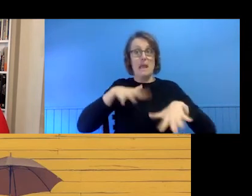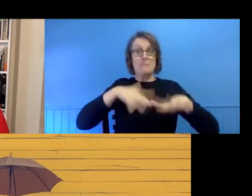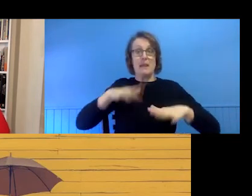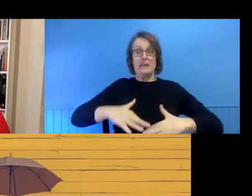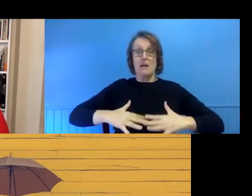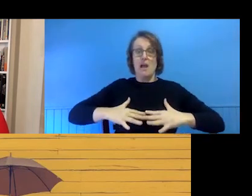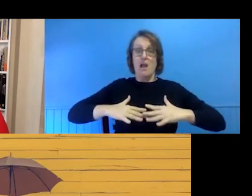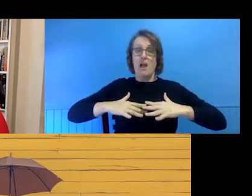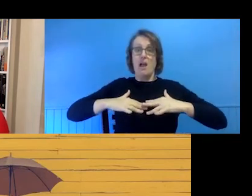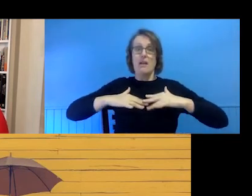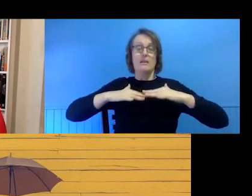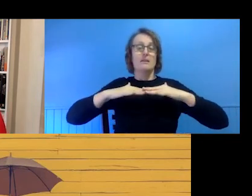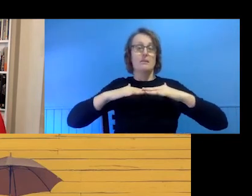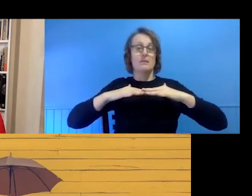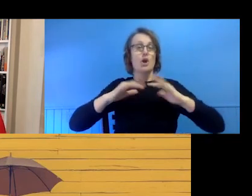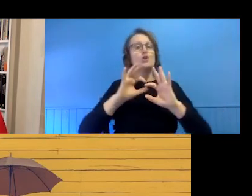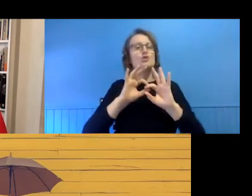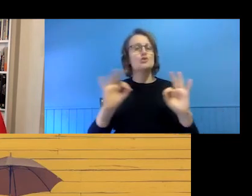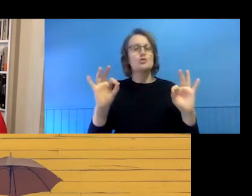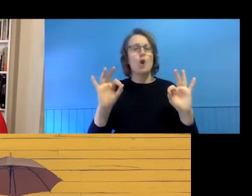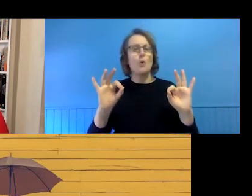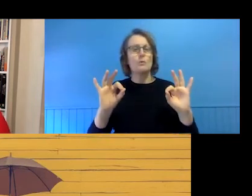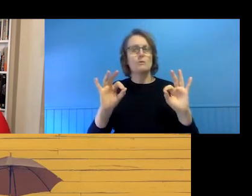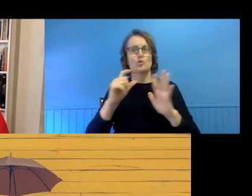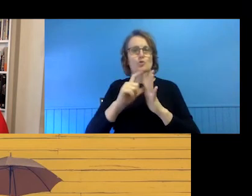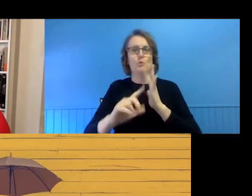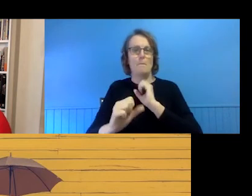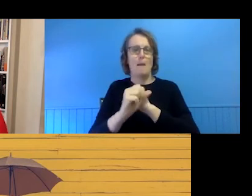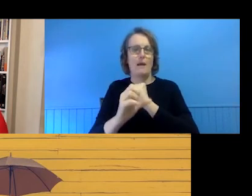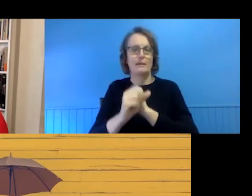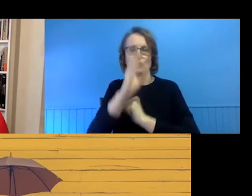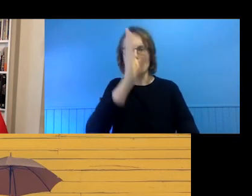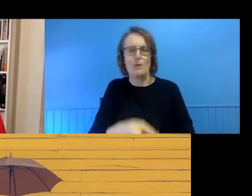you, don't undertake any marketing activities in that moment. Go for a